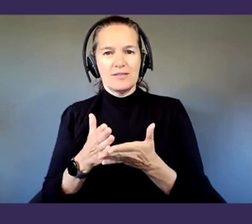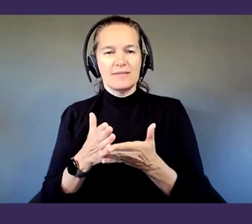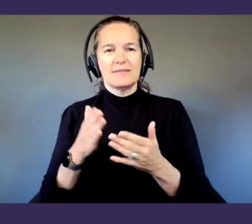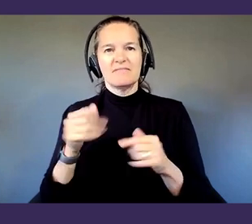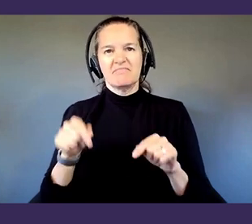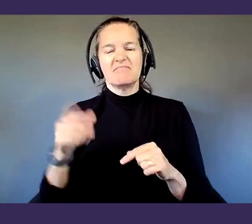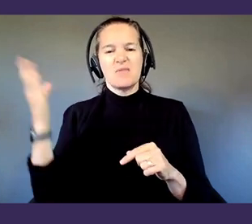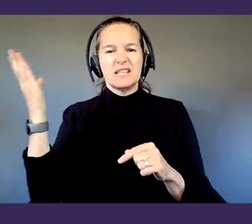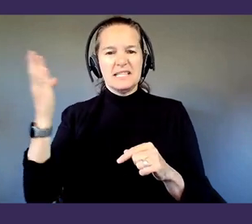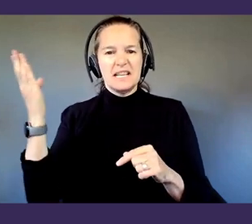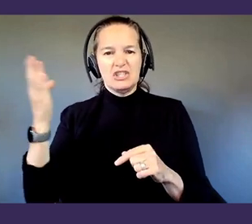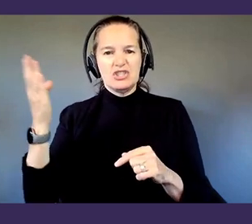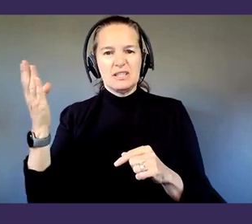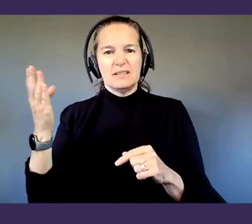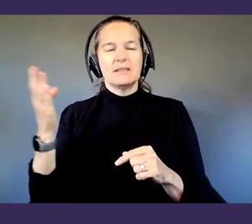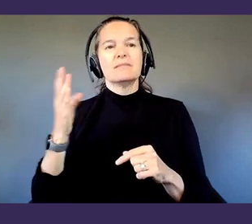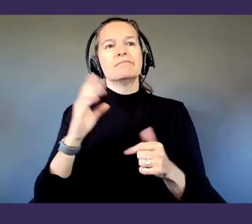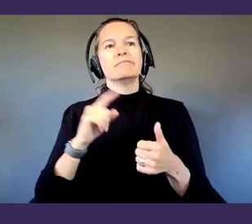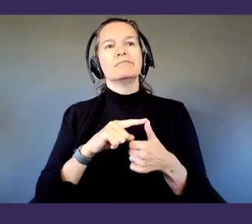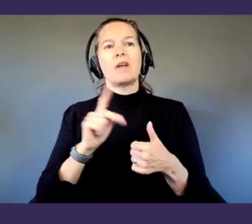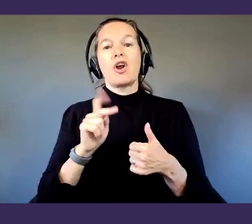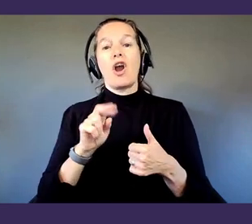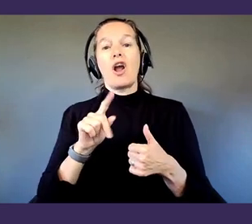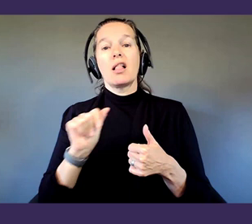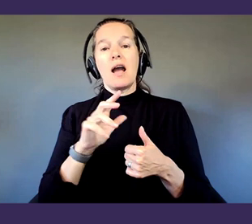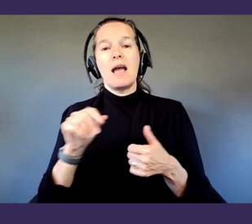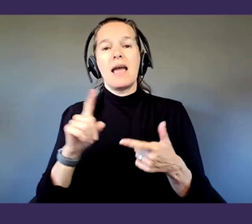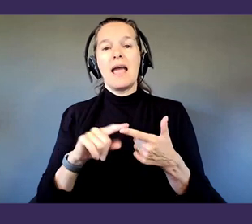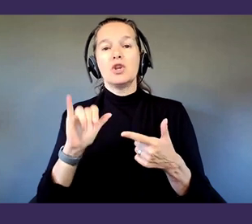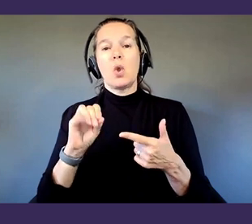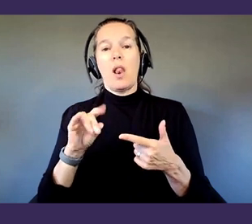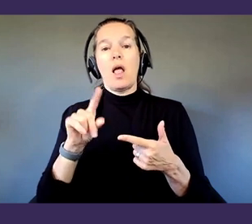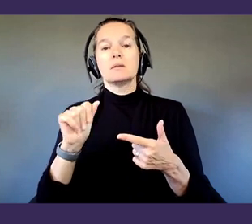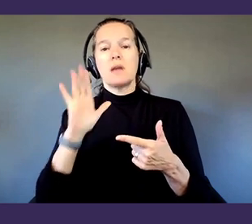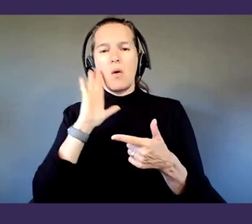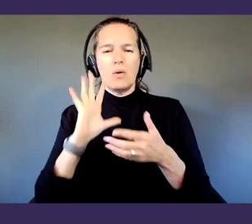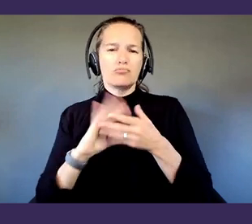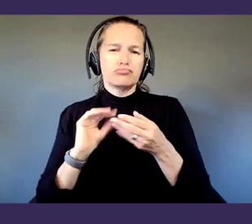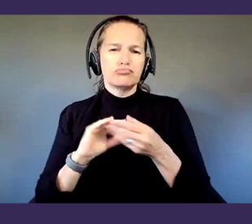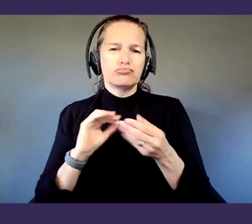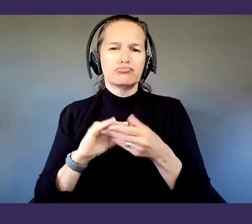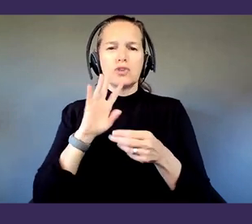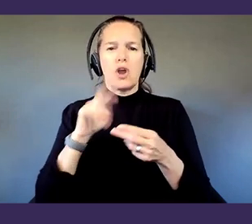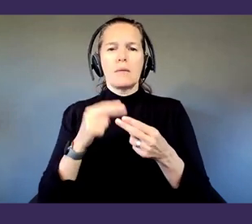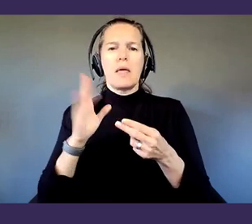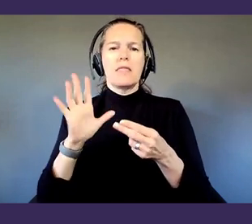where we're gonna hear from Karla and Yolanda about their experience with supported decision-making.